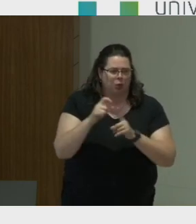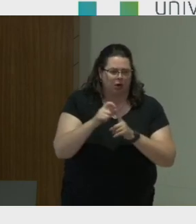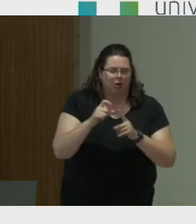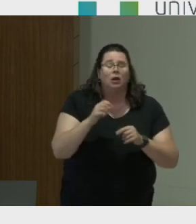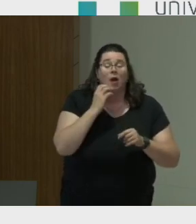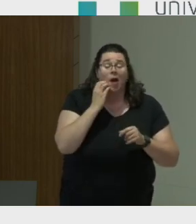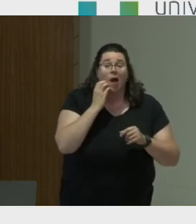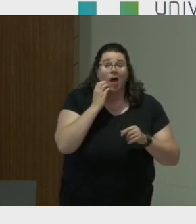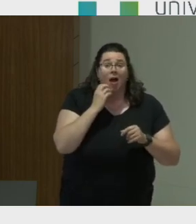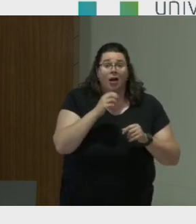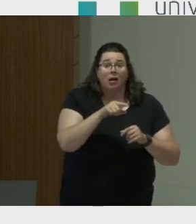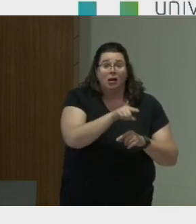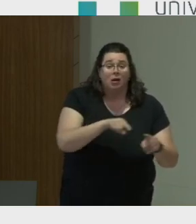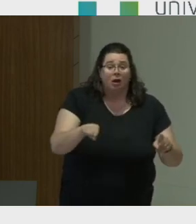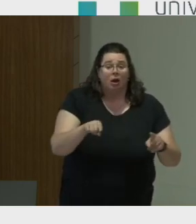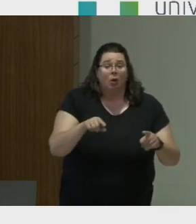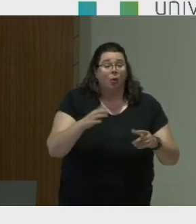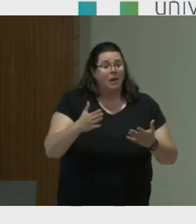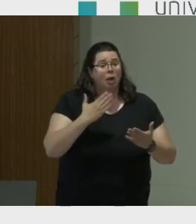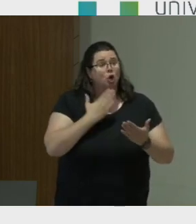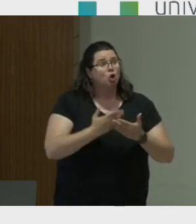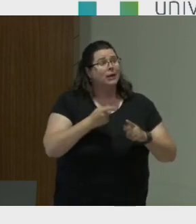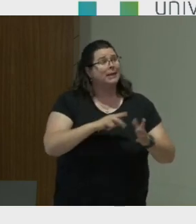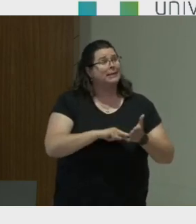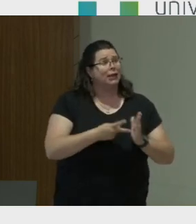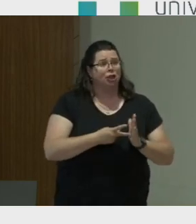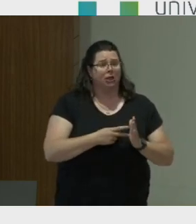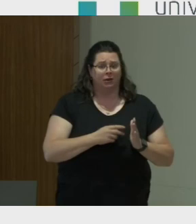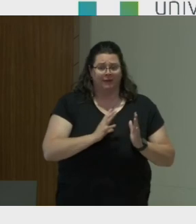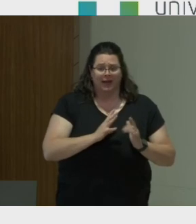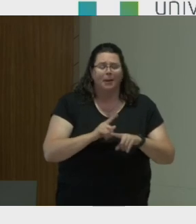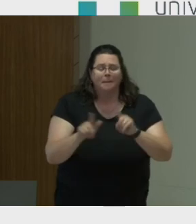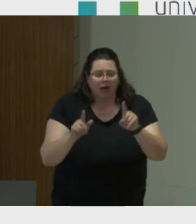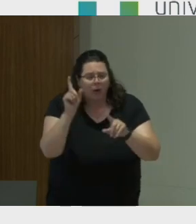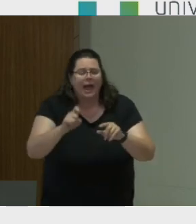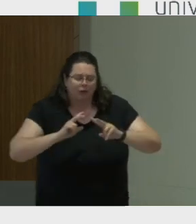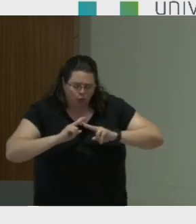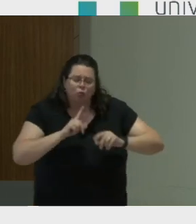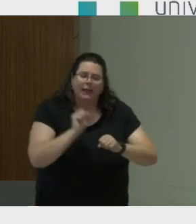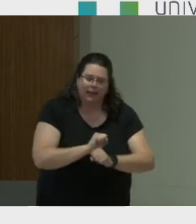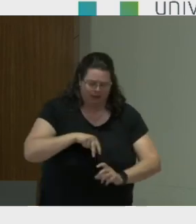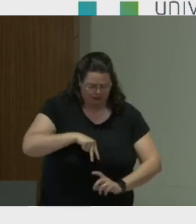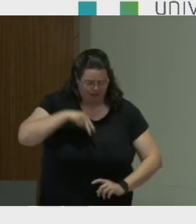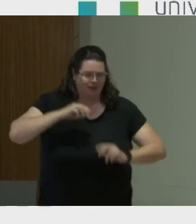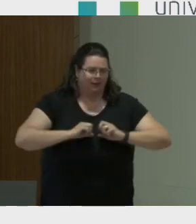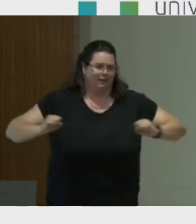We have to evaluate our approaches and to find out whether a learning from material